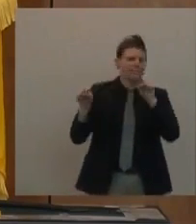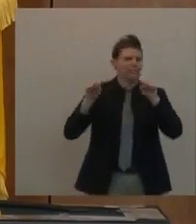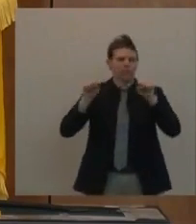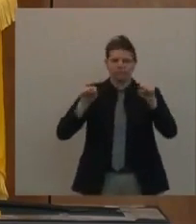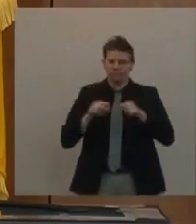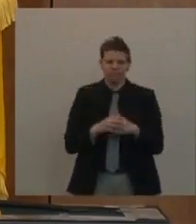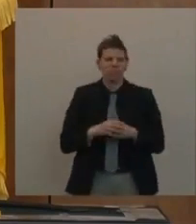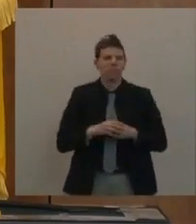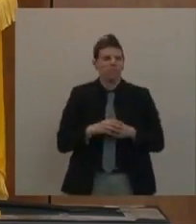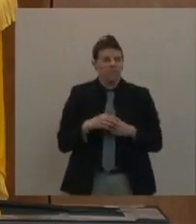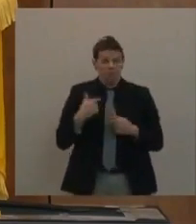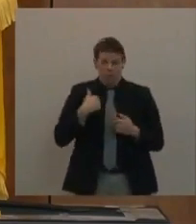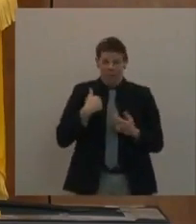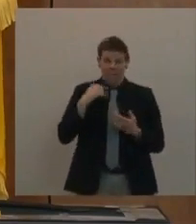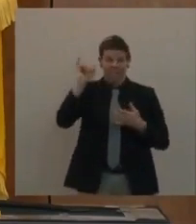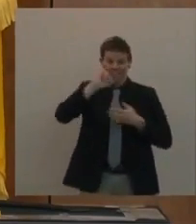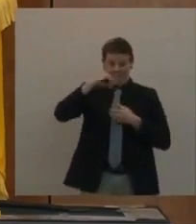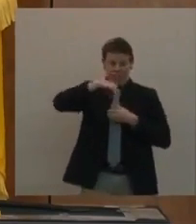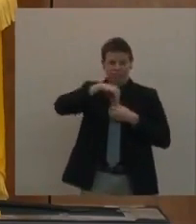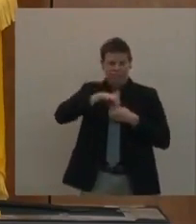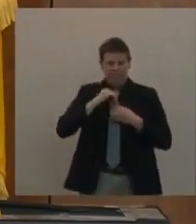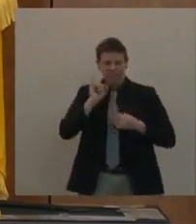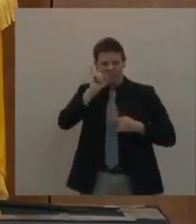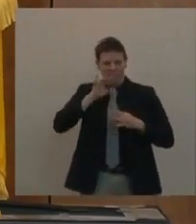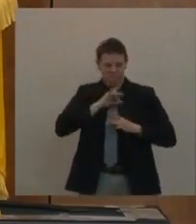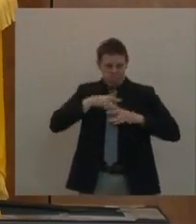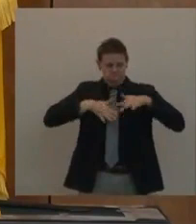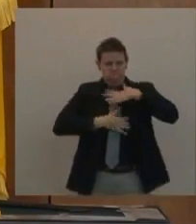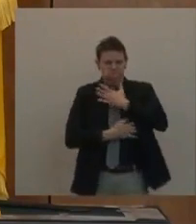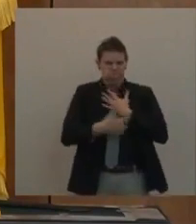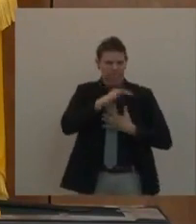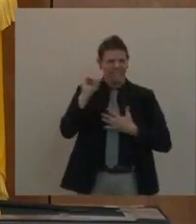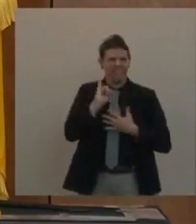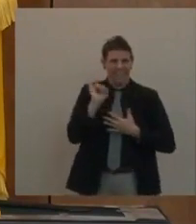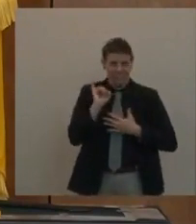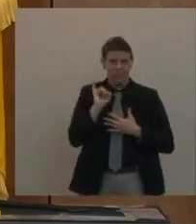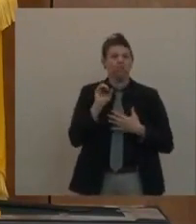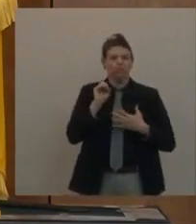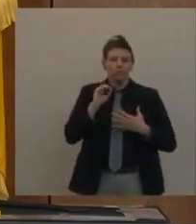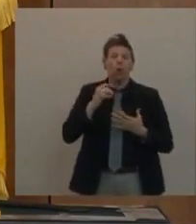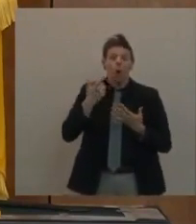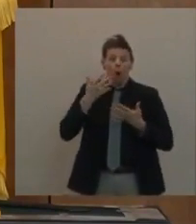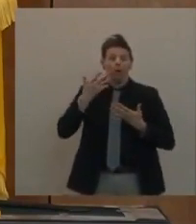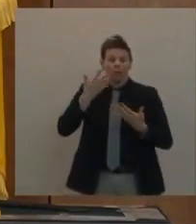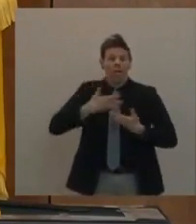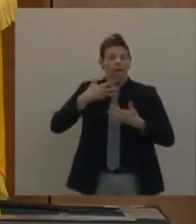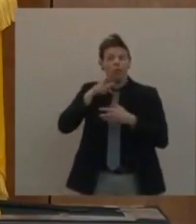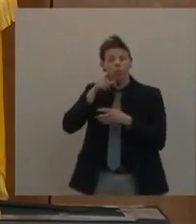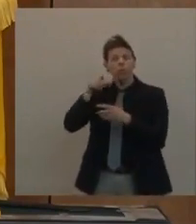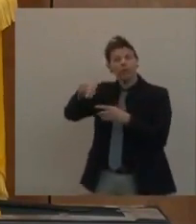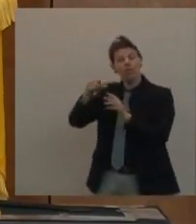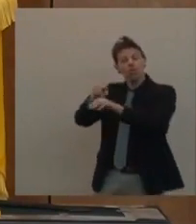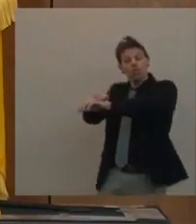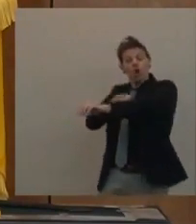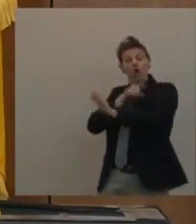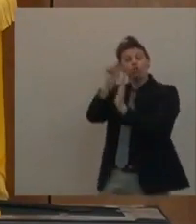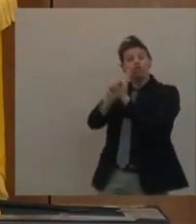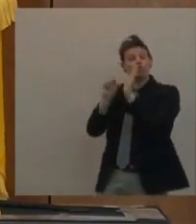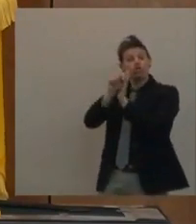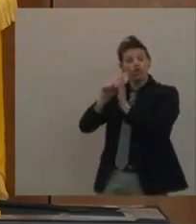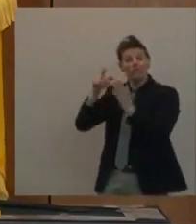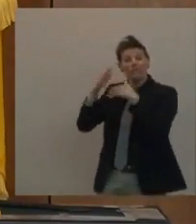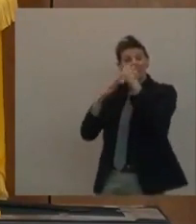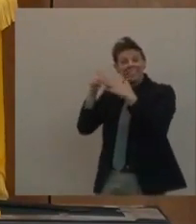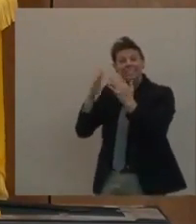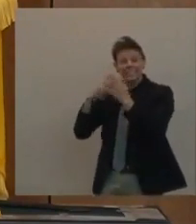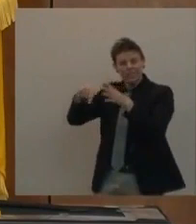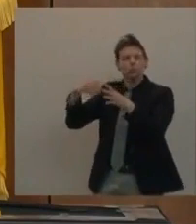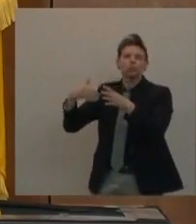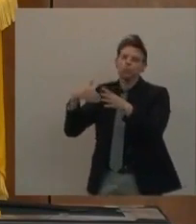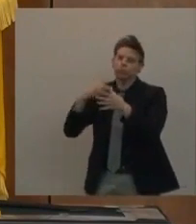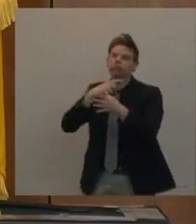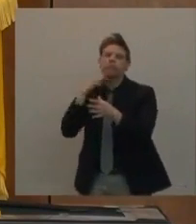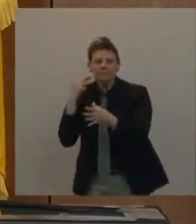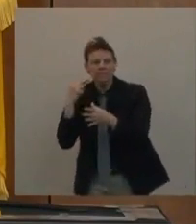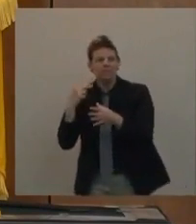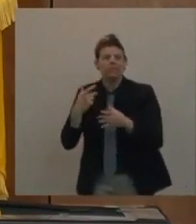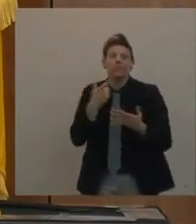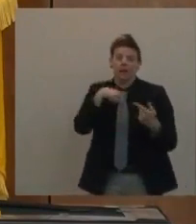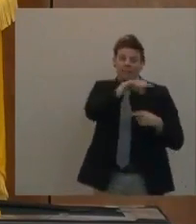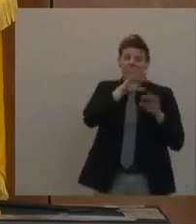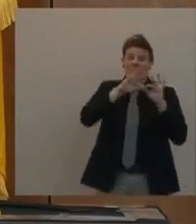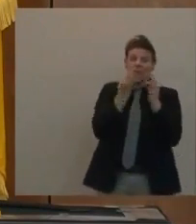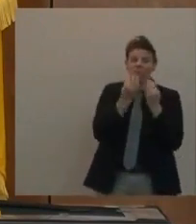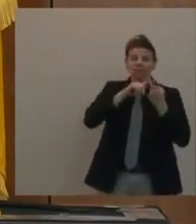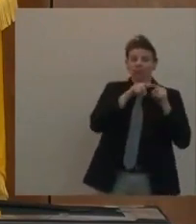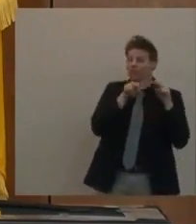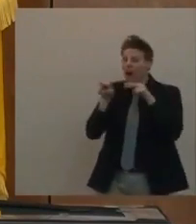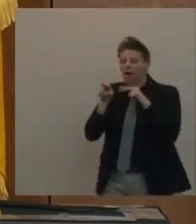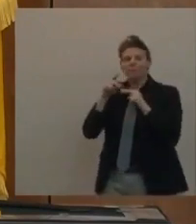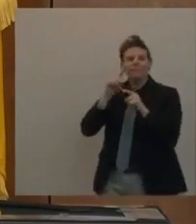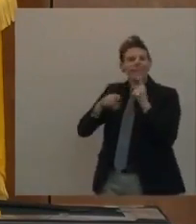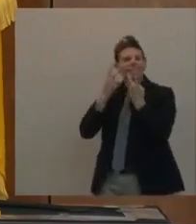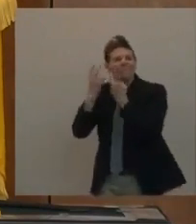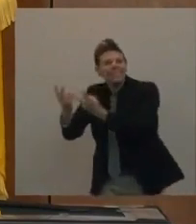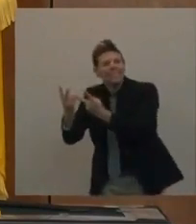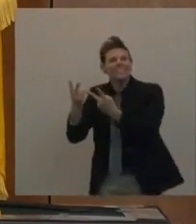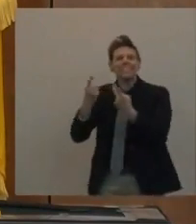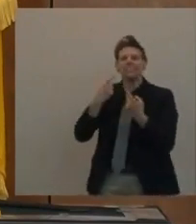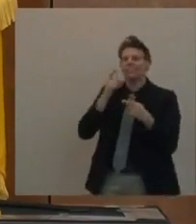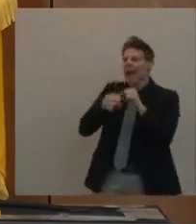SO ALL AROUND THE COUNTRY, AND NEW MEXICO IS NO DIFFERENT, WHEN WE HAVE AN INFECTION AND WE LOSE SOMEONE IN A LONG-TERM CARE FACILITY, THAT LIKELY MEANS THAT FAMI MEMBERS DIDN’T HAVE